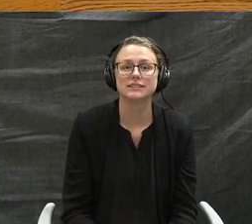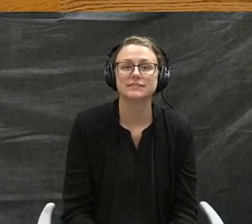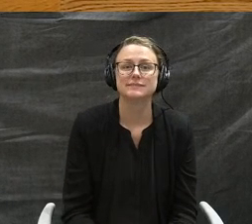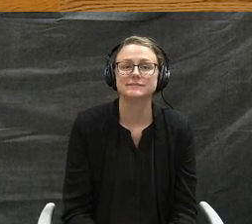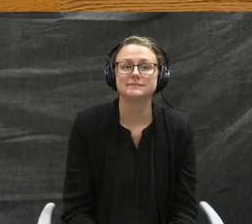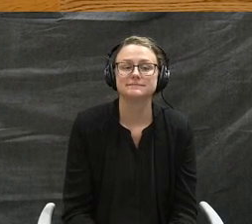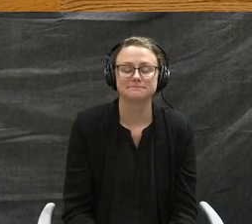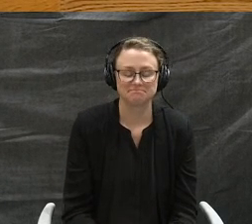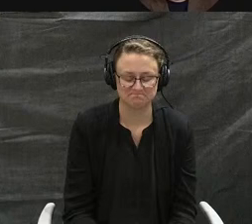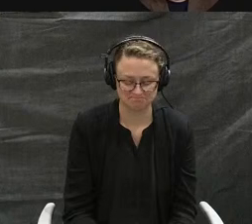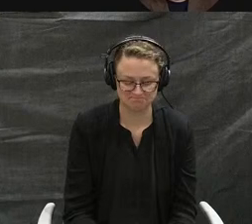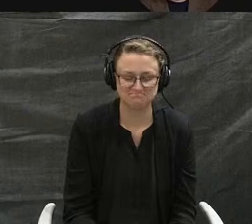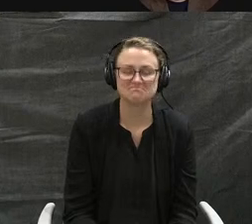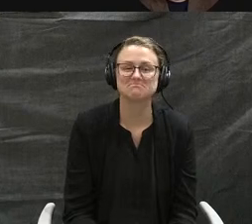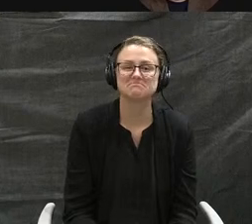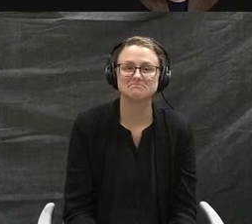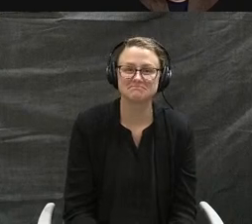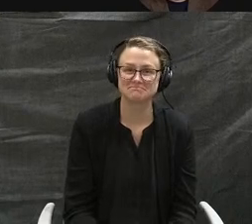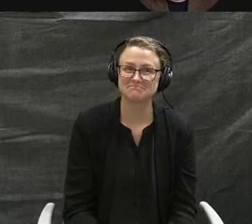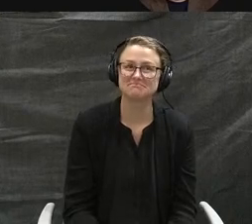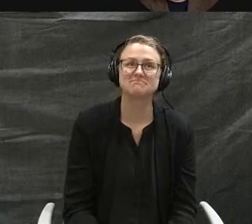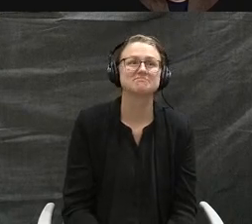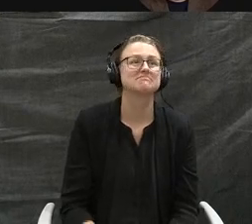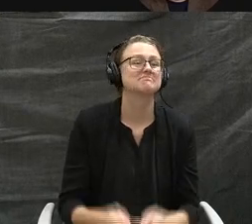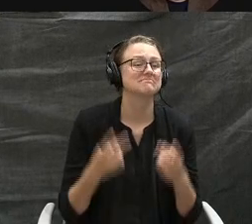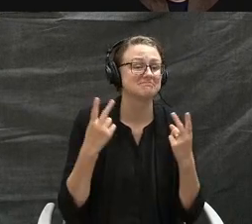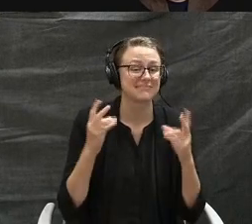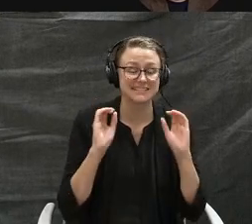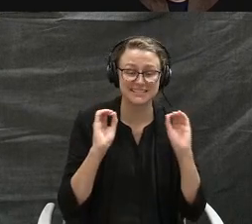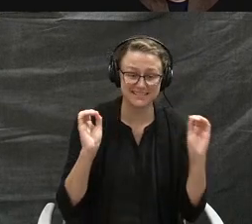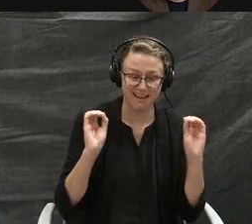RC9 we can move to A roll call vote. Please carry.